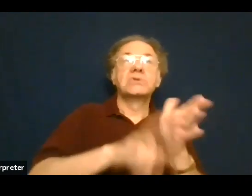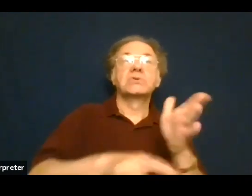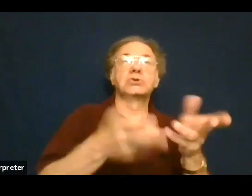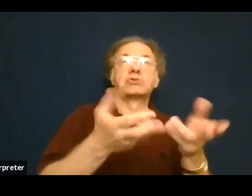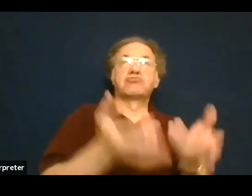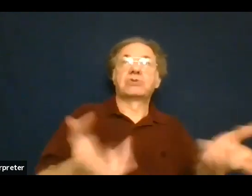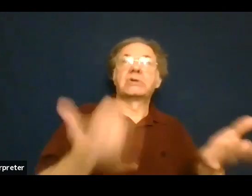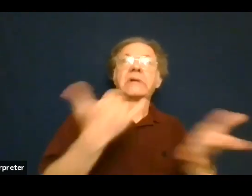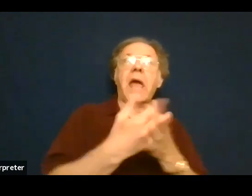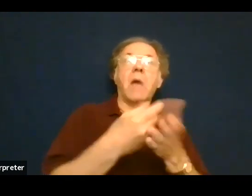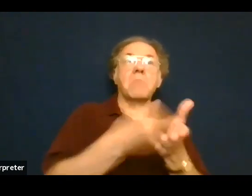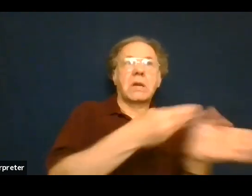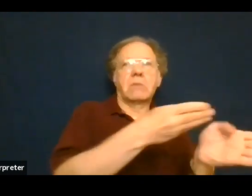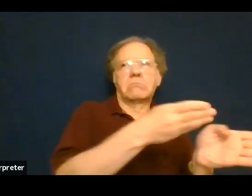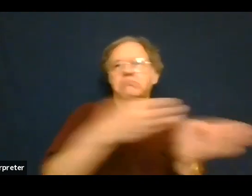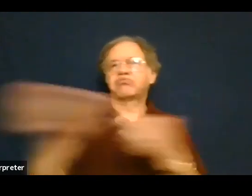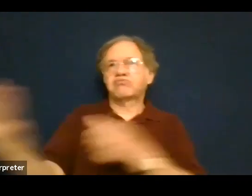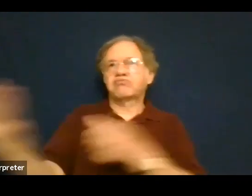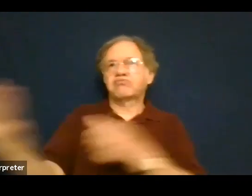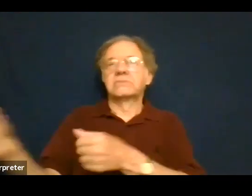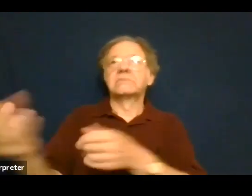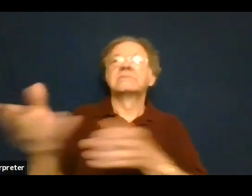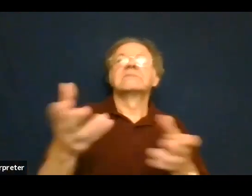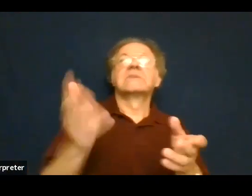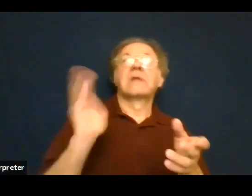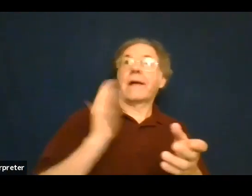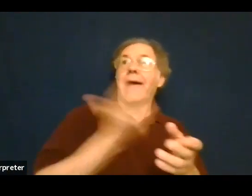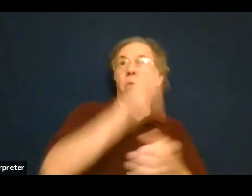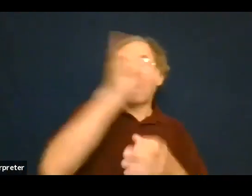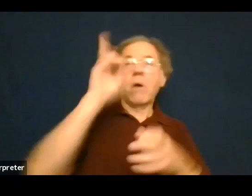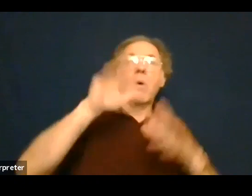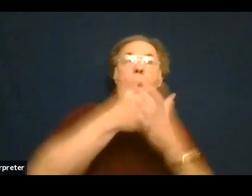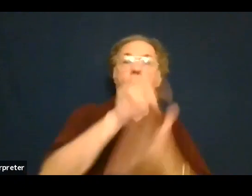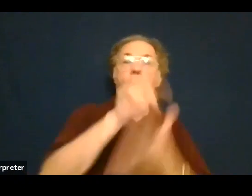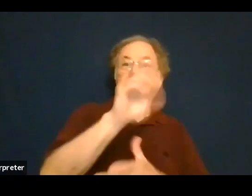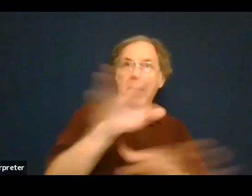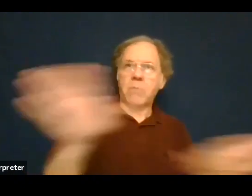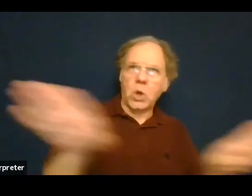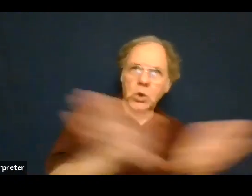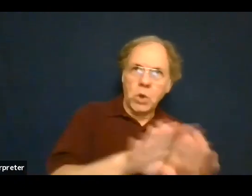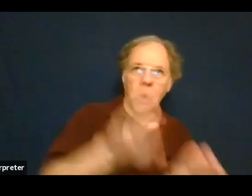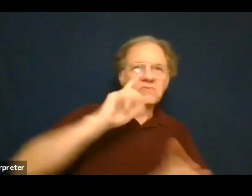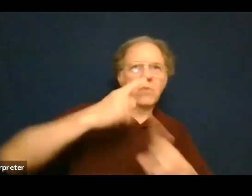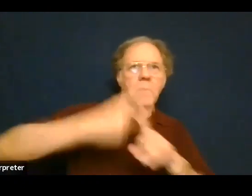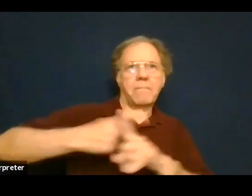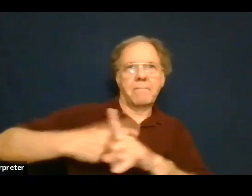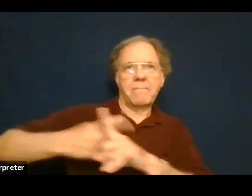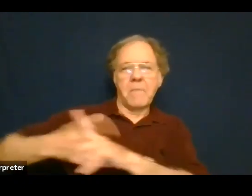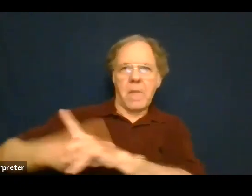Or in our hospital, all the labs were closed for months and months. And do the teams and laboratories